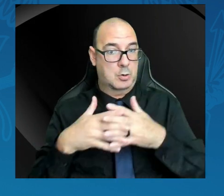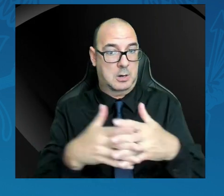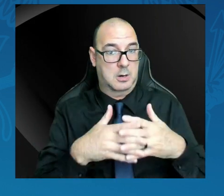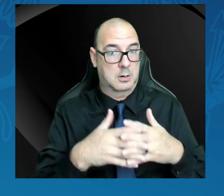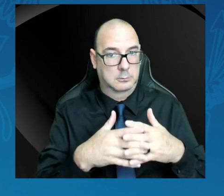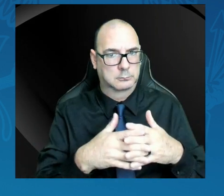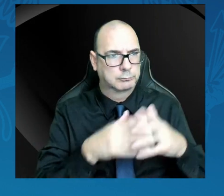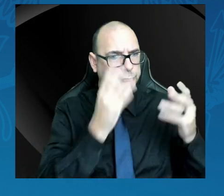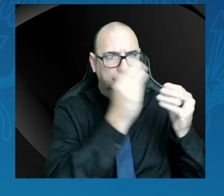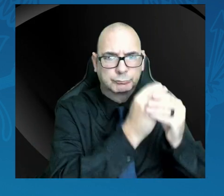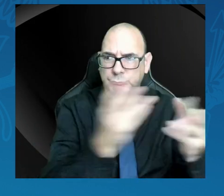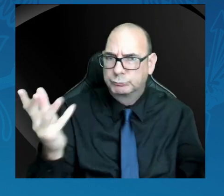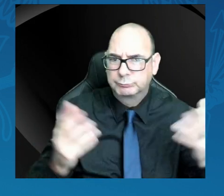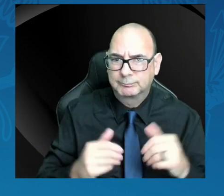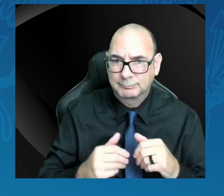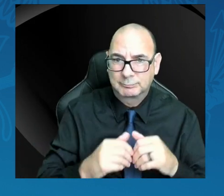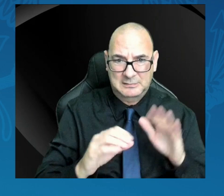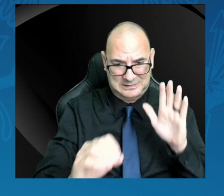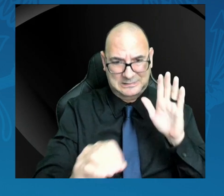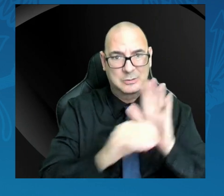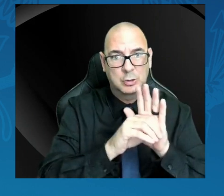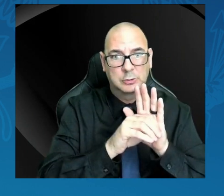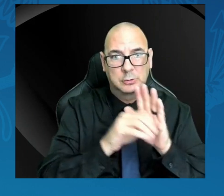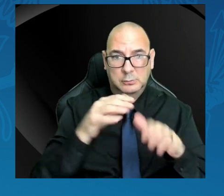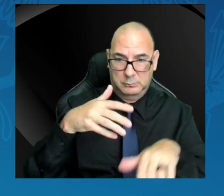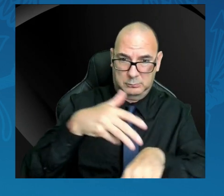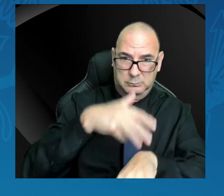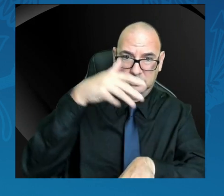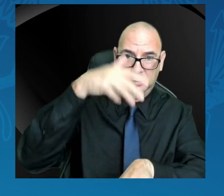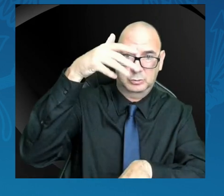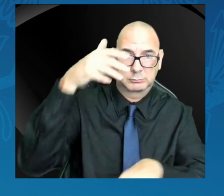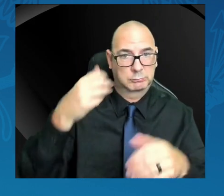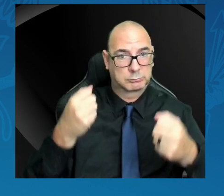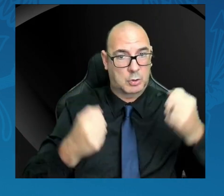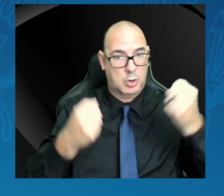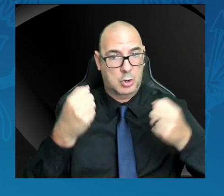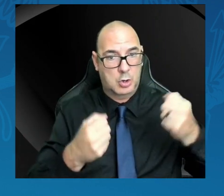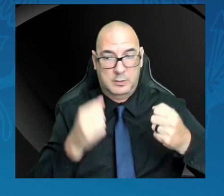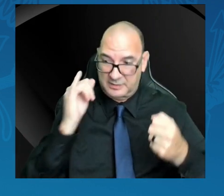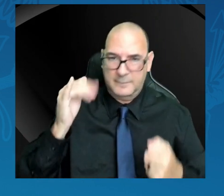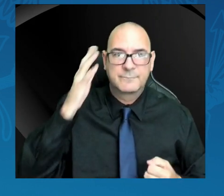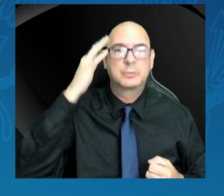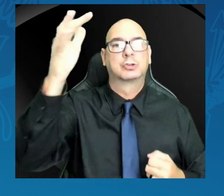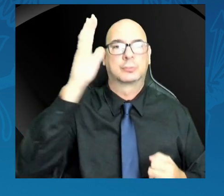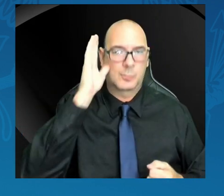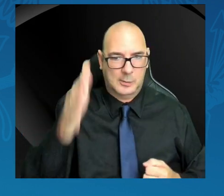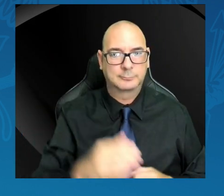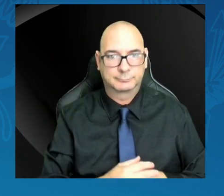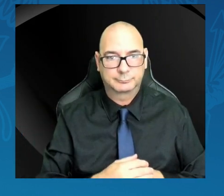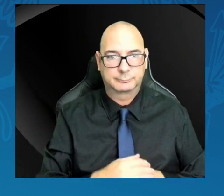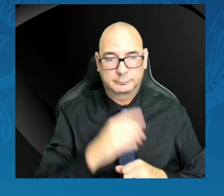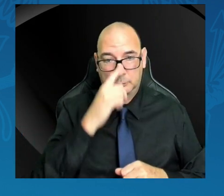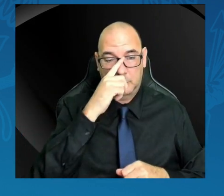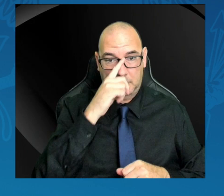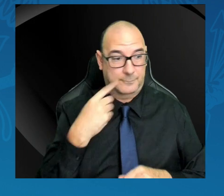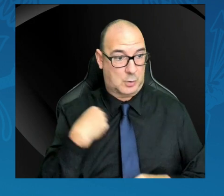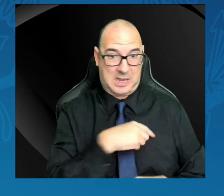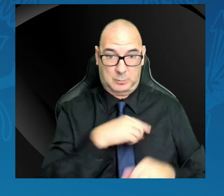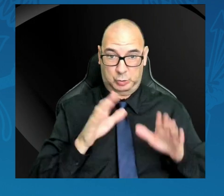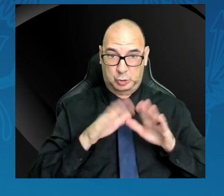they are the future. And even more importantly, our children are the future. And after meeting with these young, outstanding students today,